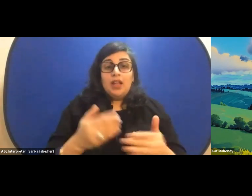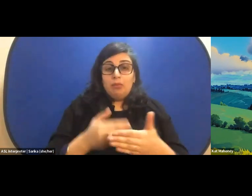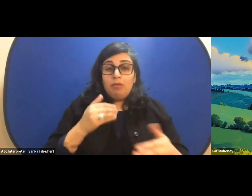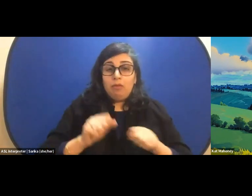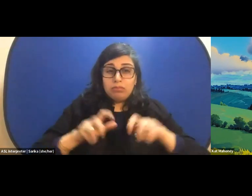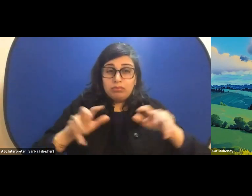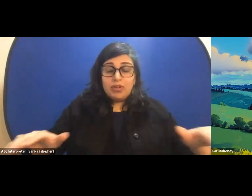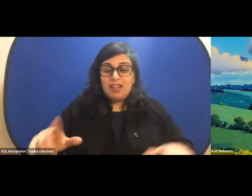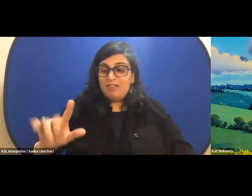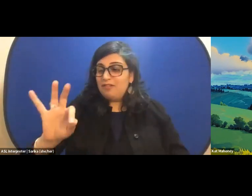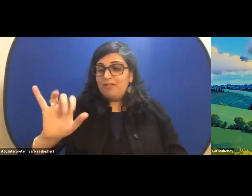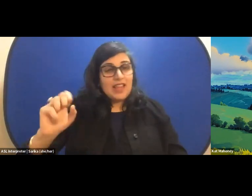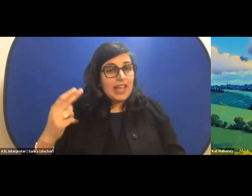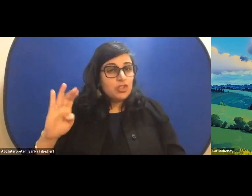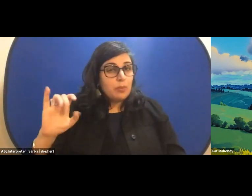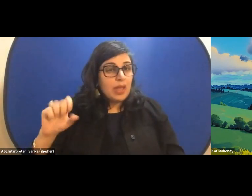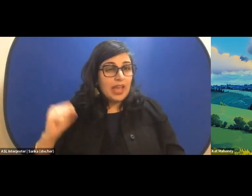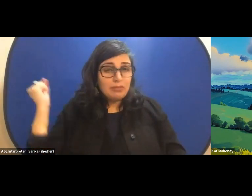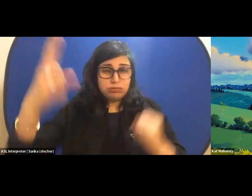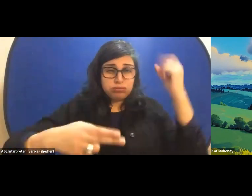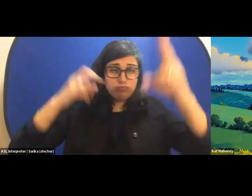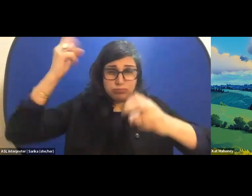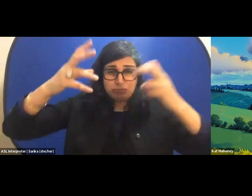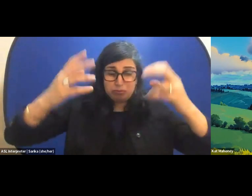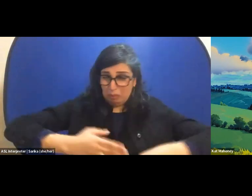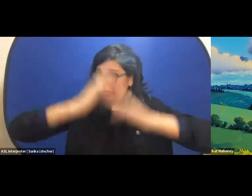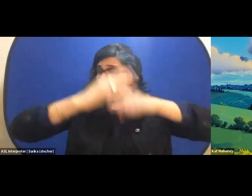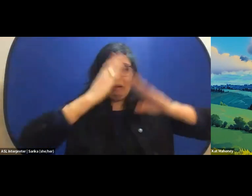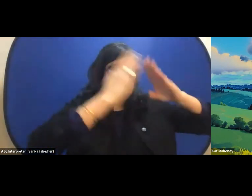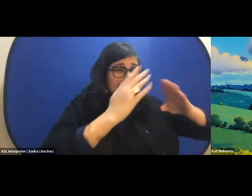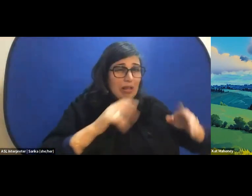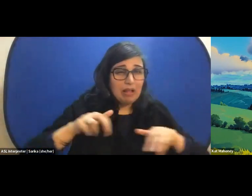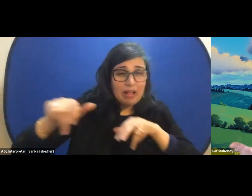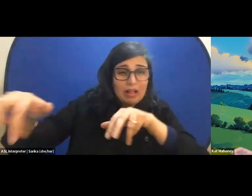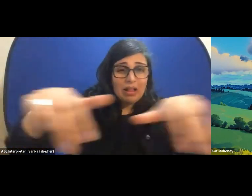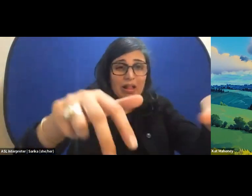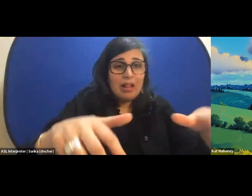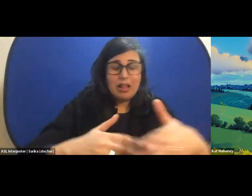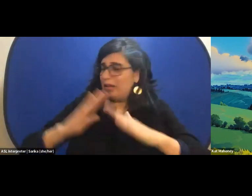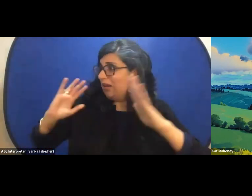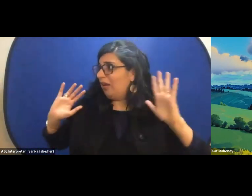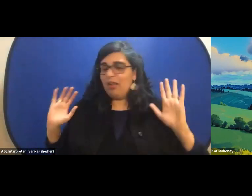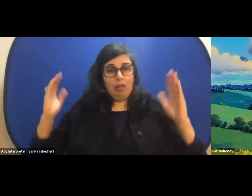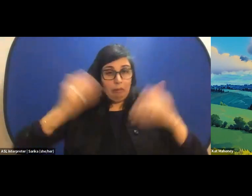grenades. The people were complying. On June 6th, 2020, flash bangs were